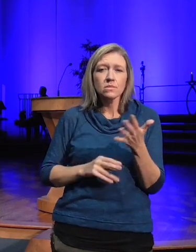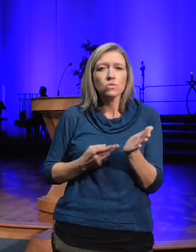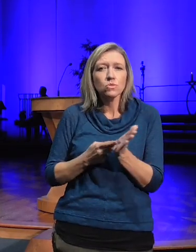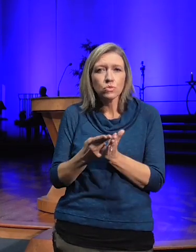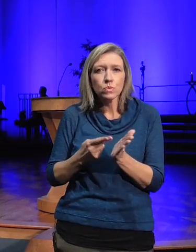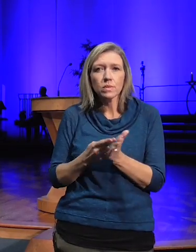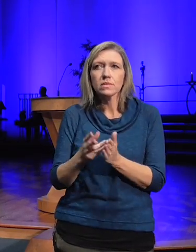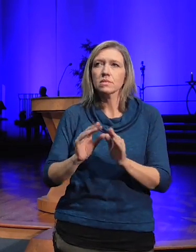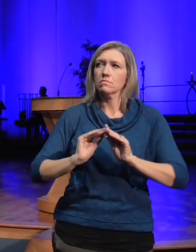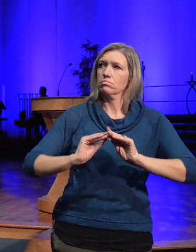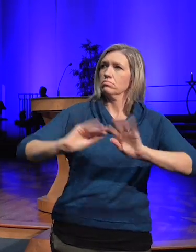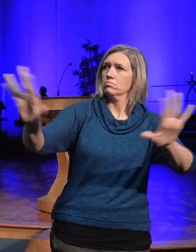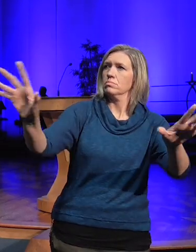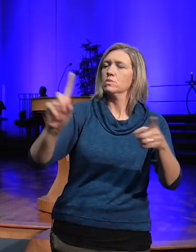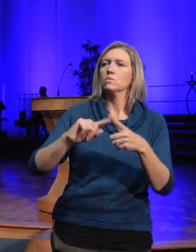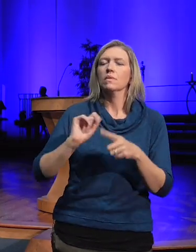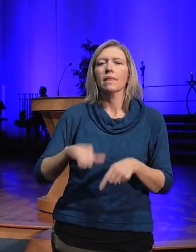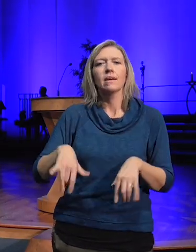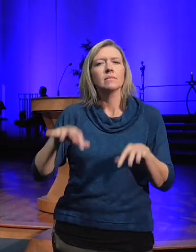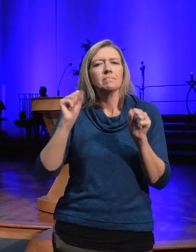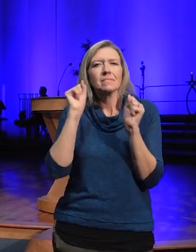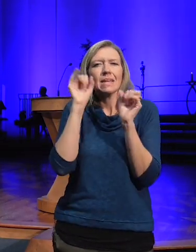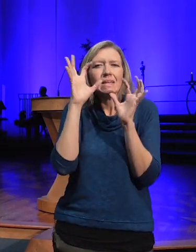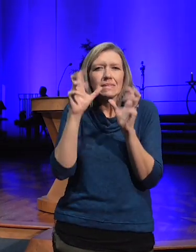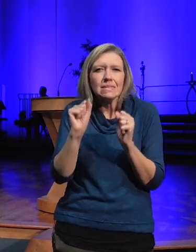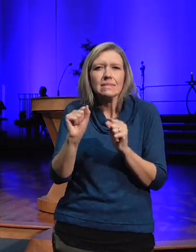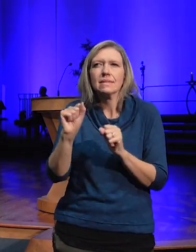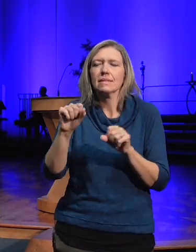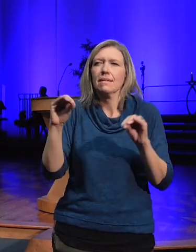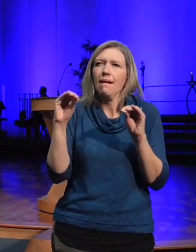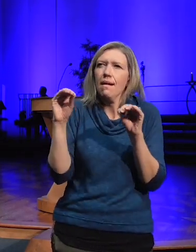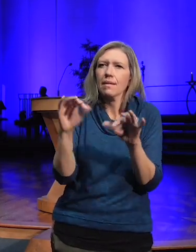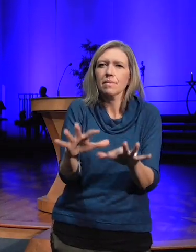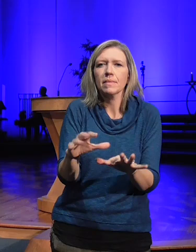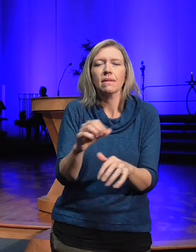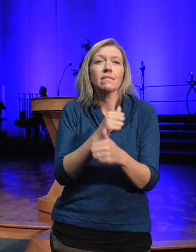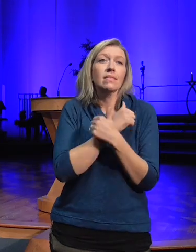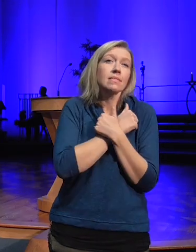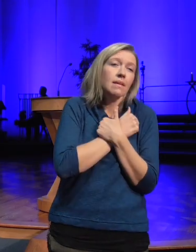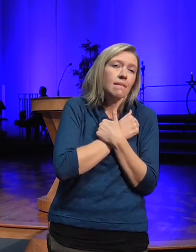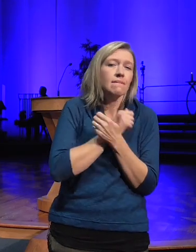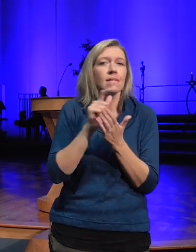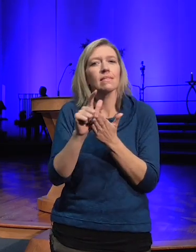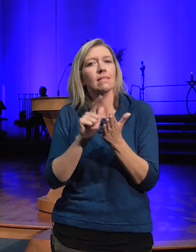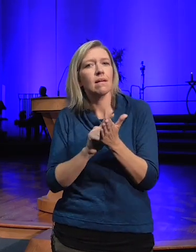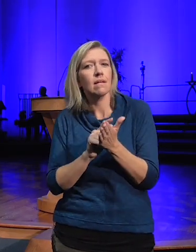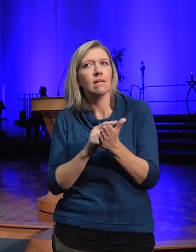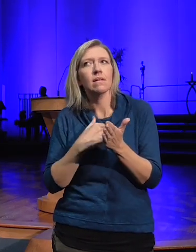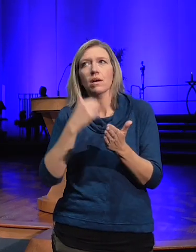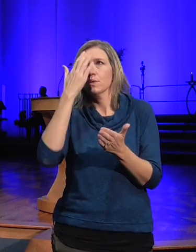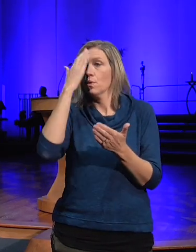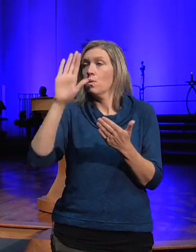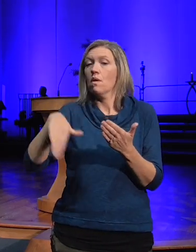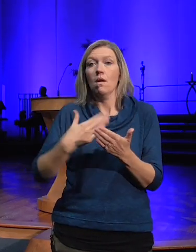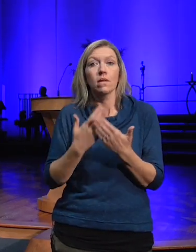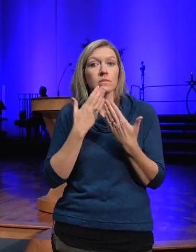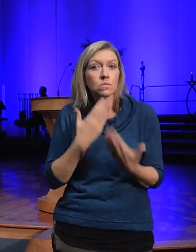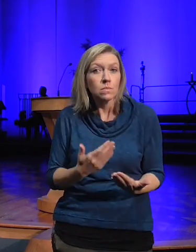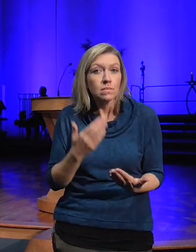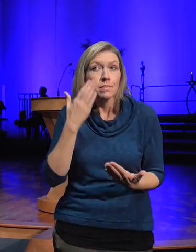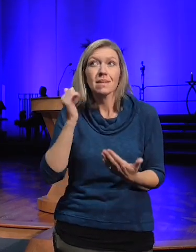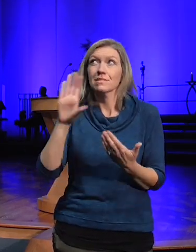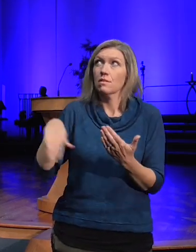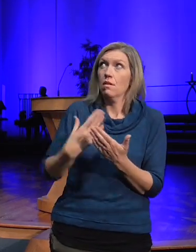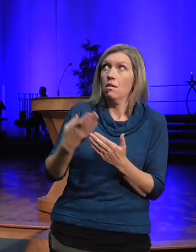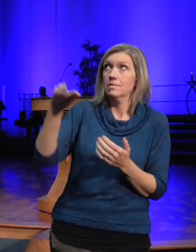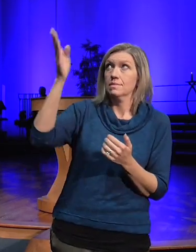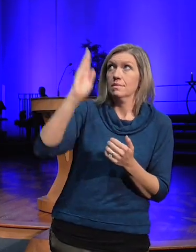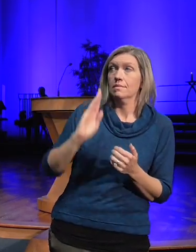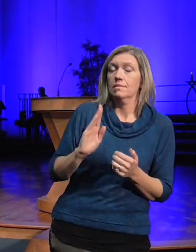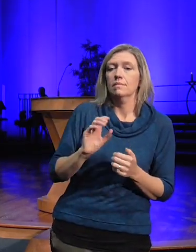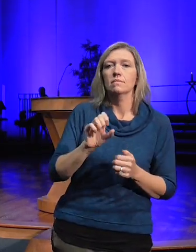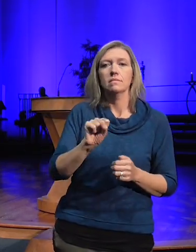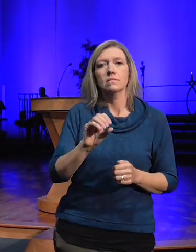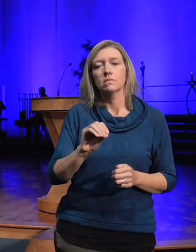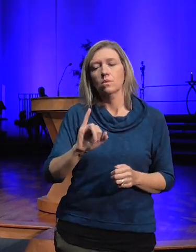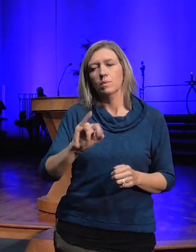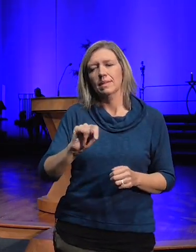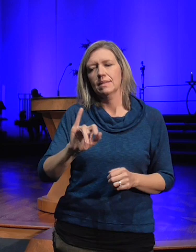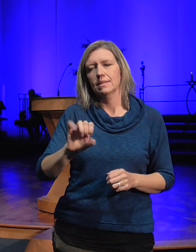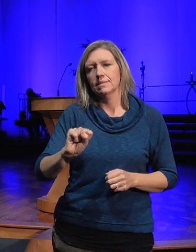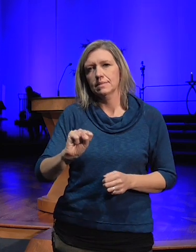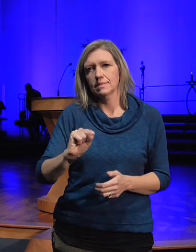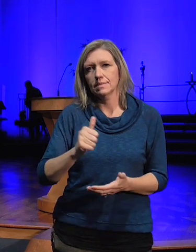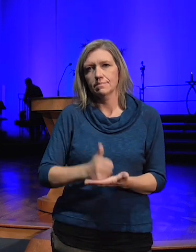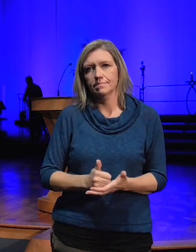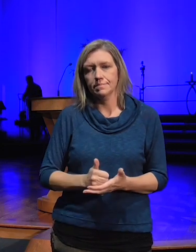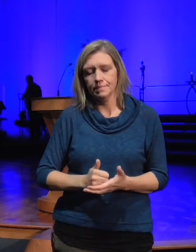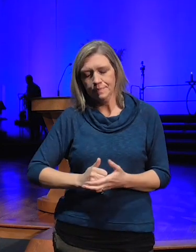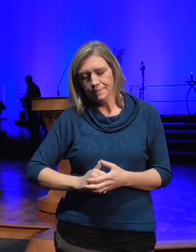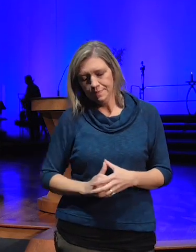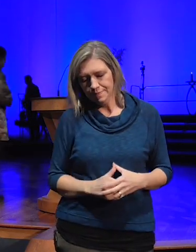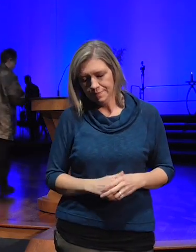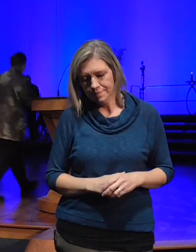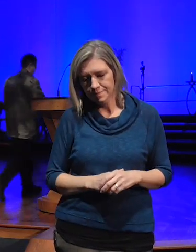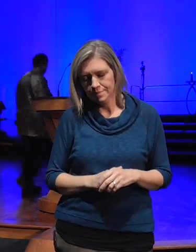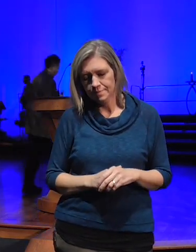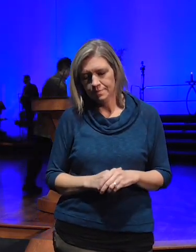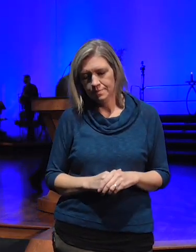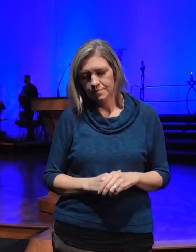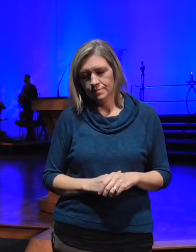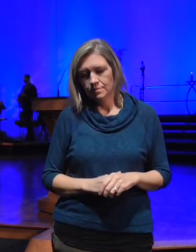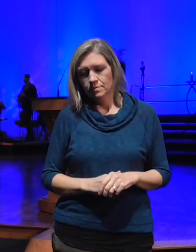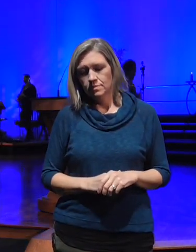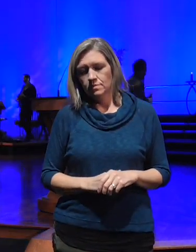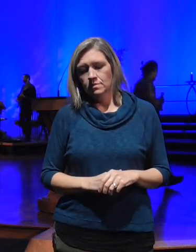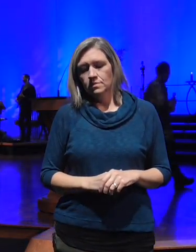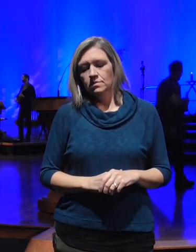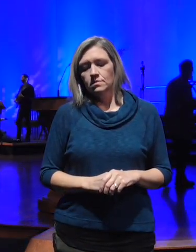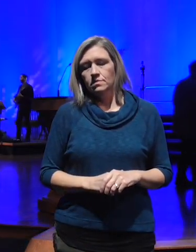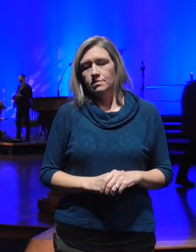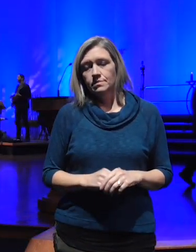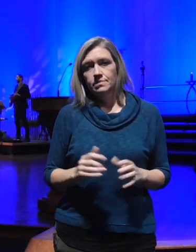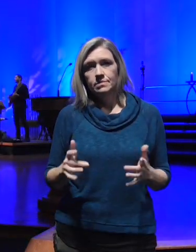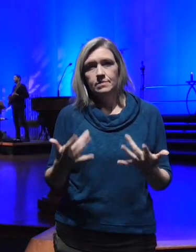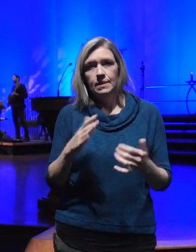amazing Alchemy of love and law knowing that all is well because all is God and so it is